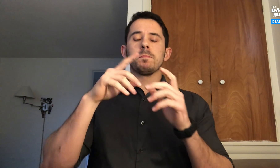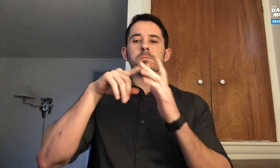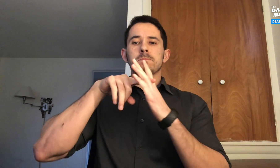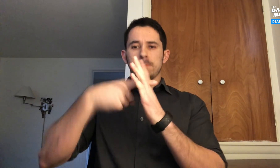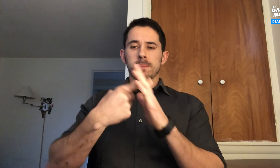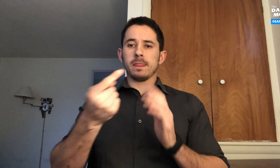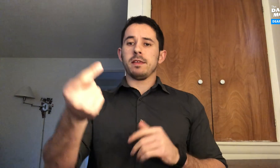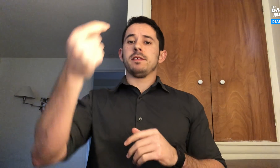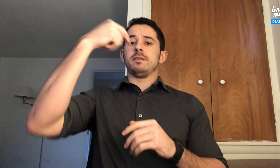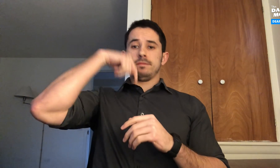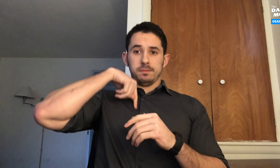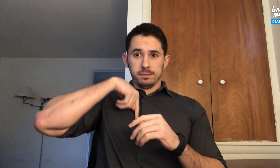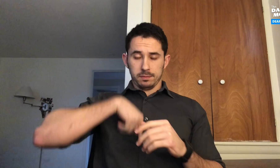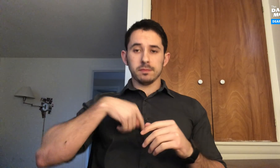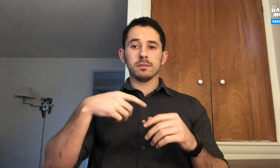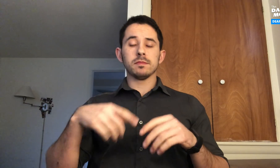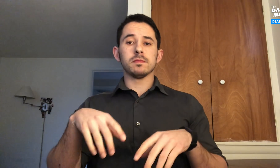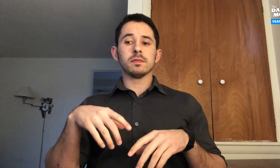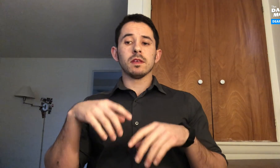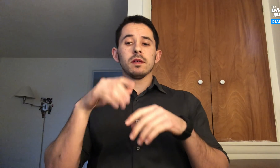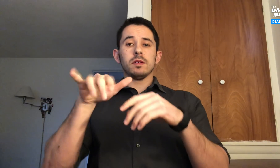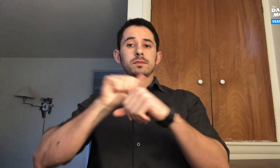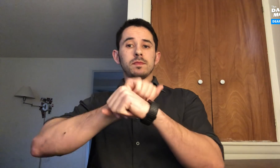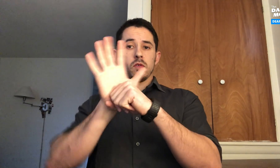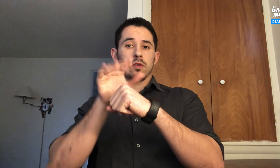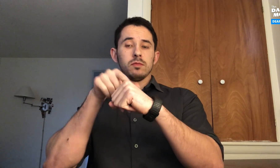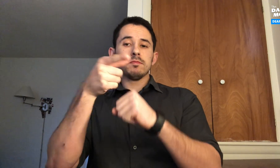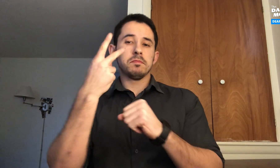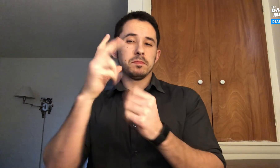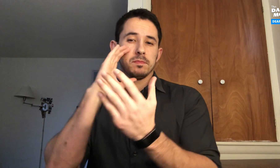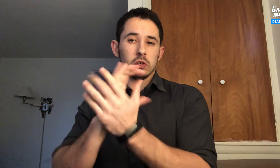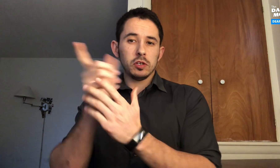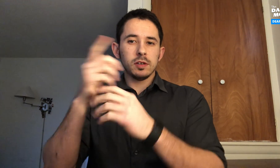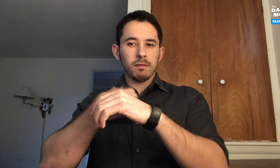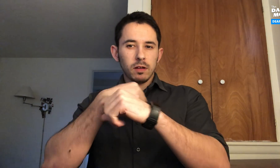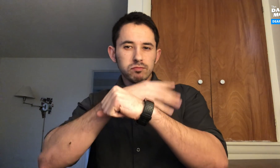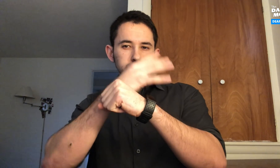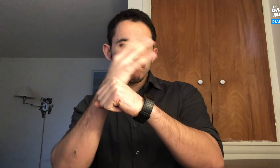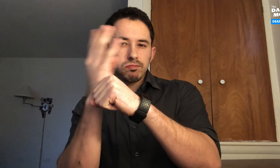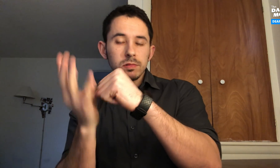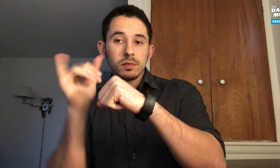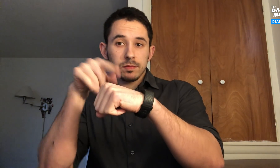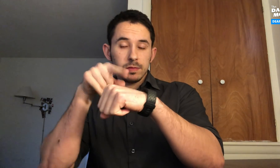It begins by the virus entering the body, and as you can see in pictures, the virus has spikes.